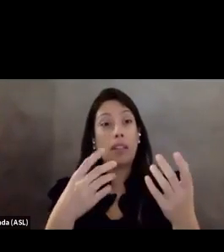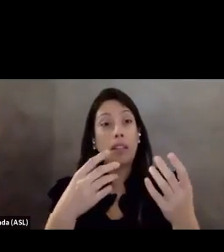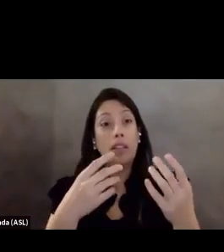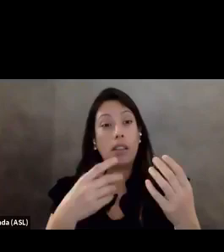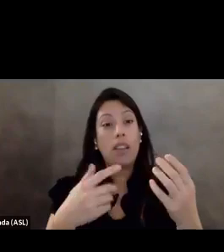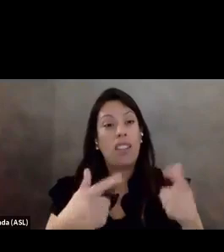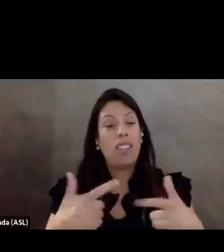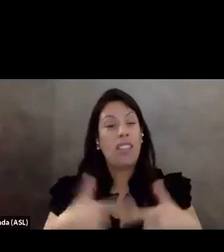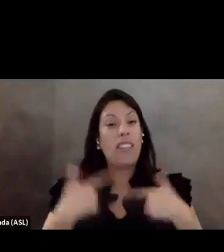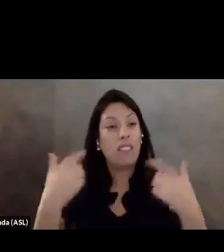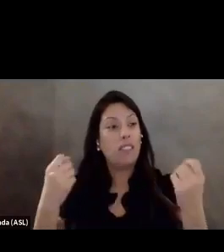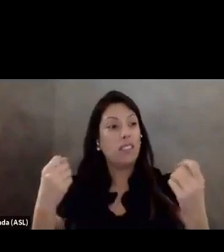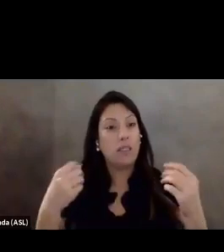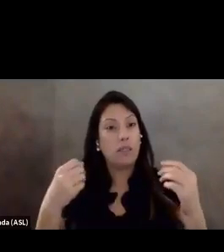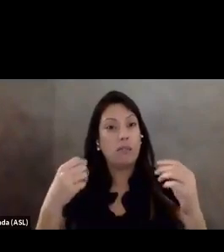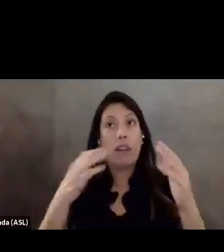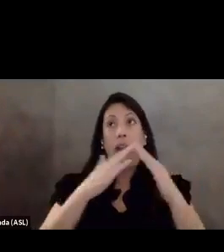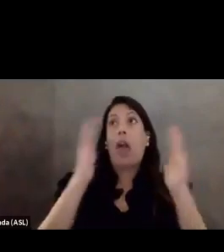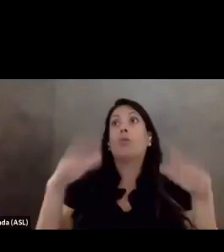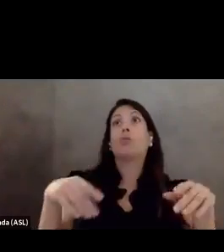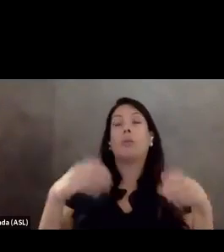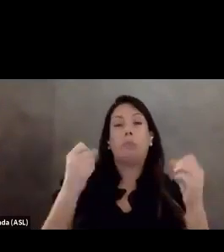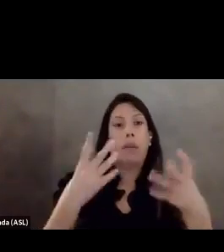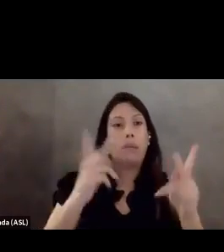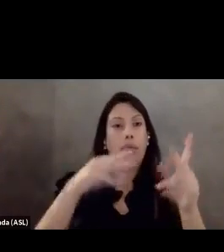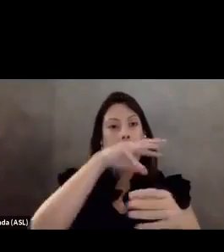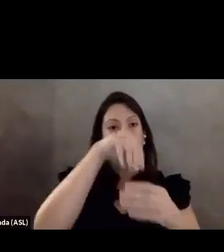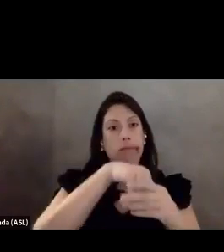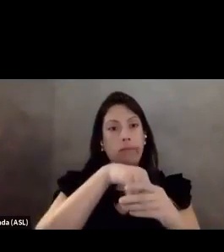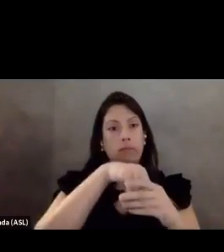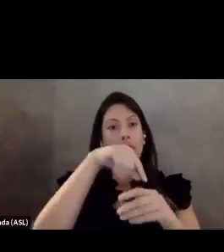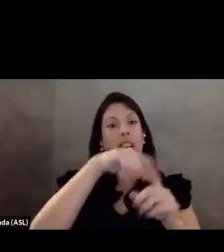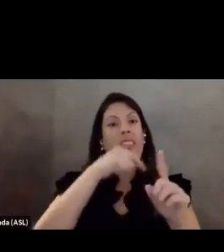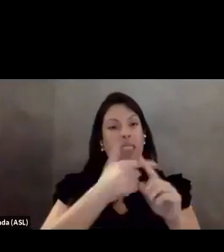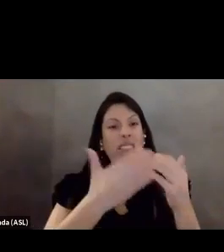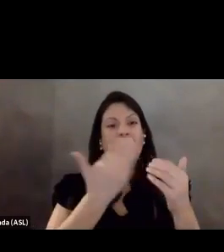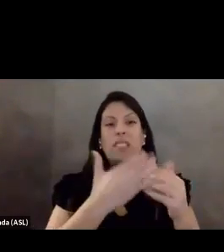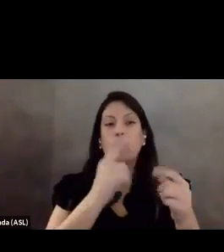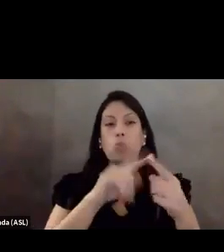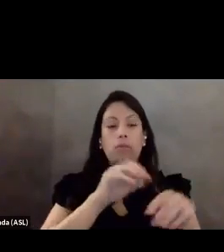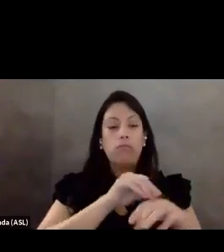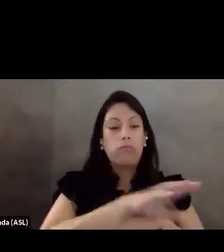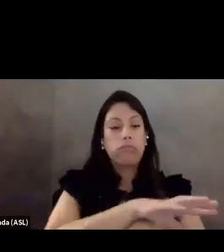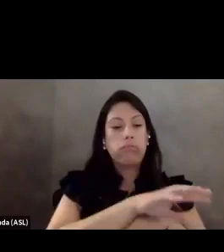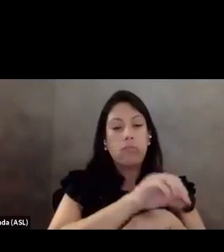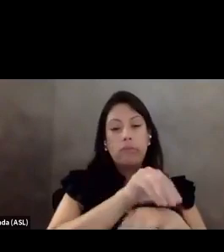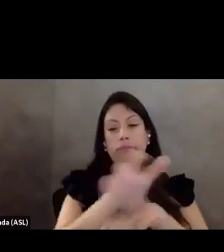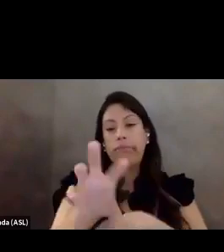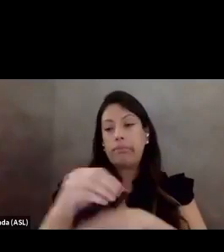and a lot of transmission within those households is a big factor in our case numbers.